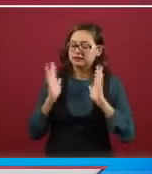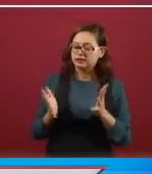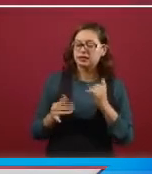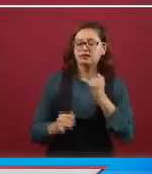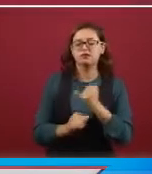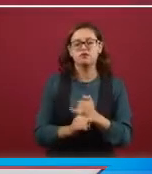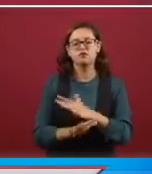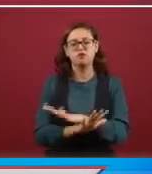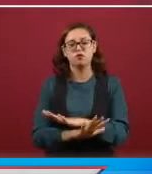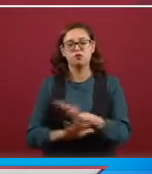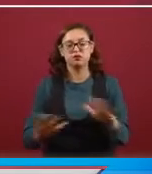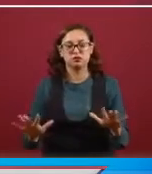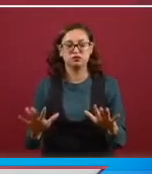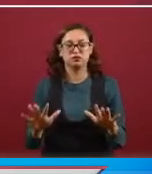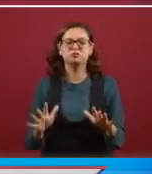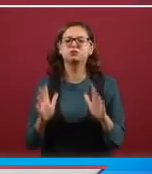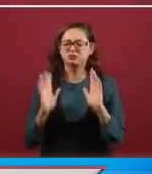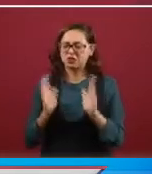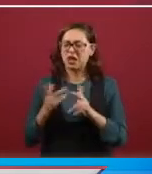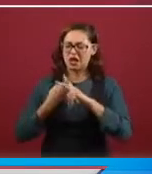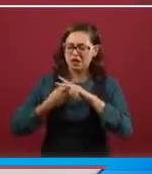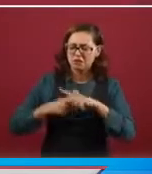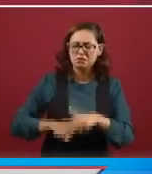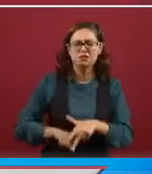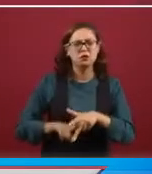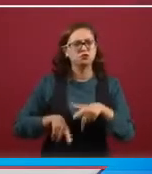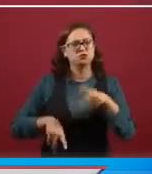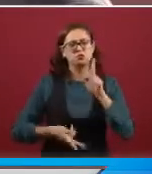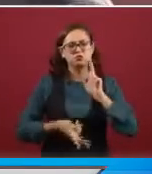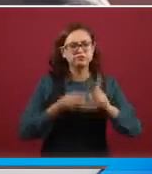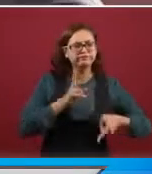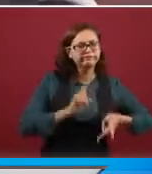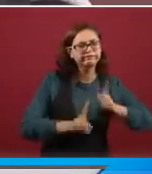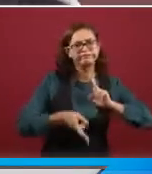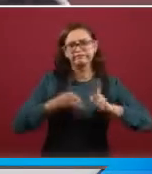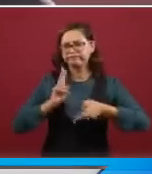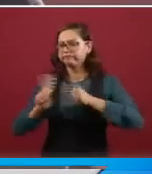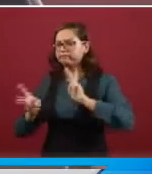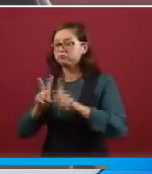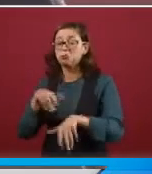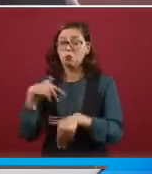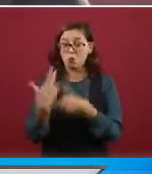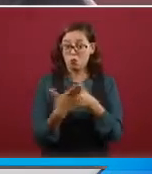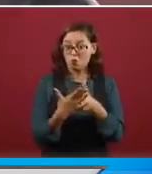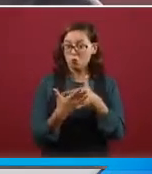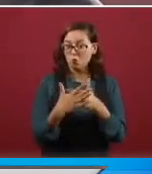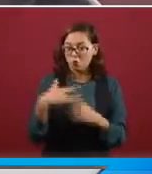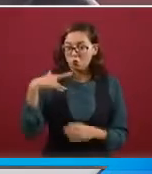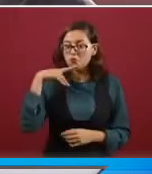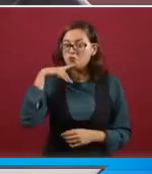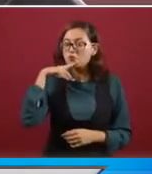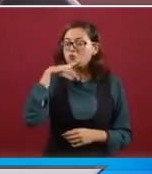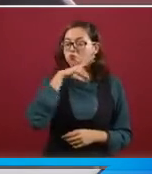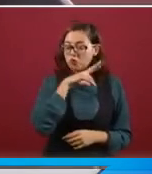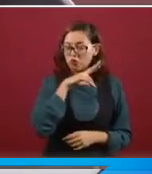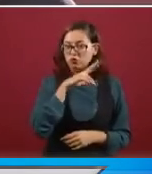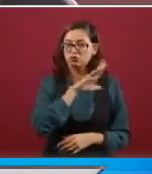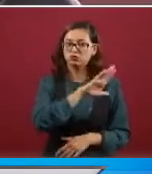the agreements have to be always prioritizing the environmental issue Because the issue of jobs is important but it is more important not to destroy nature